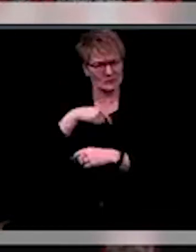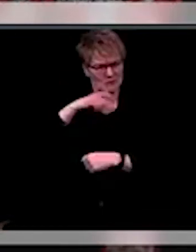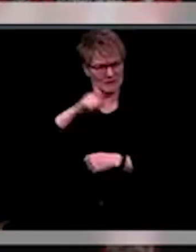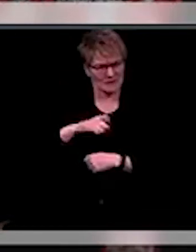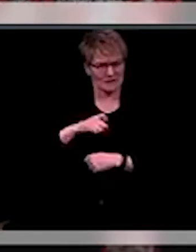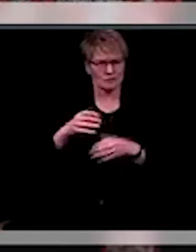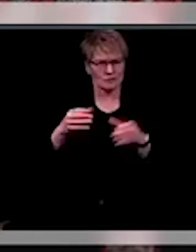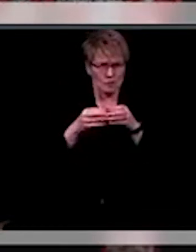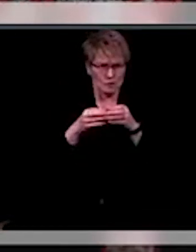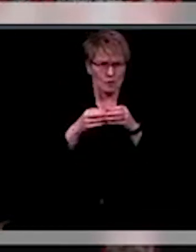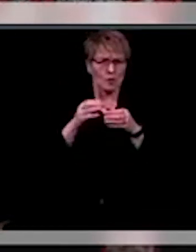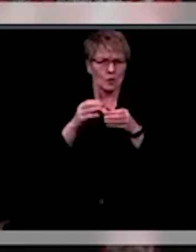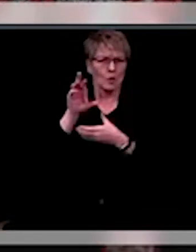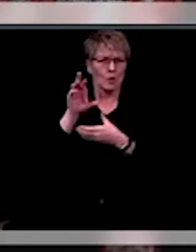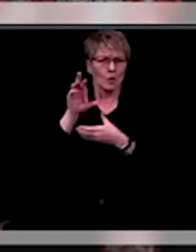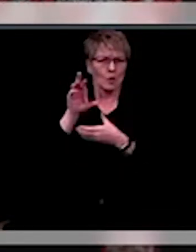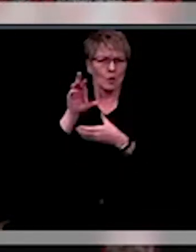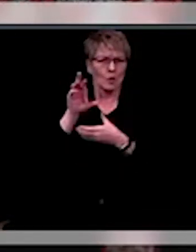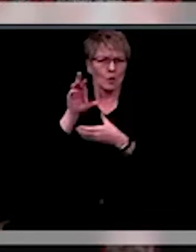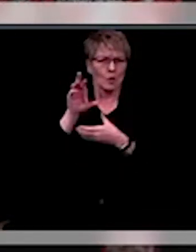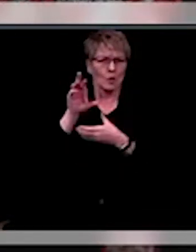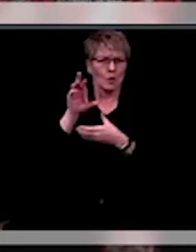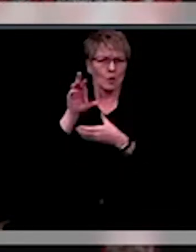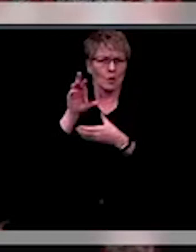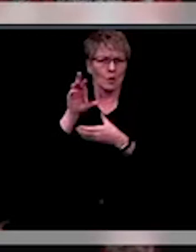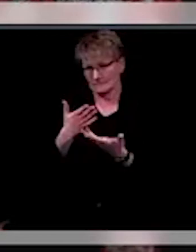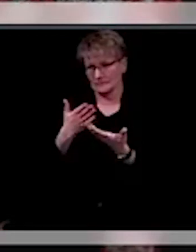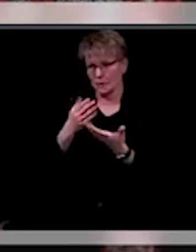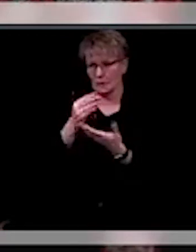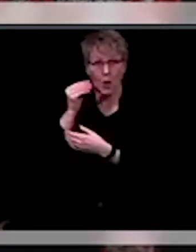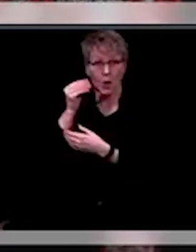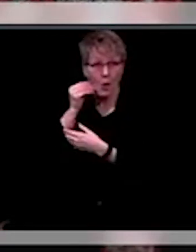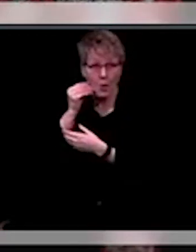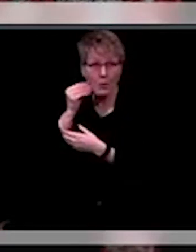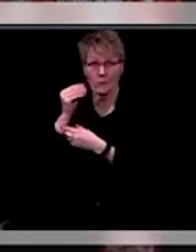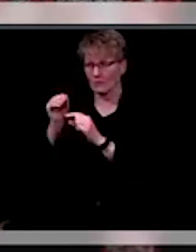Whether that's your household. I know for families, sometimes they'll have